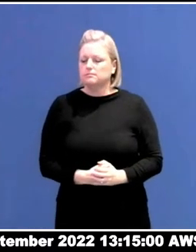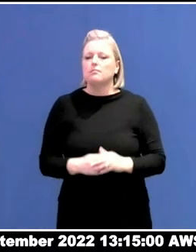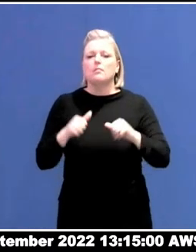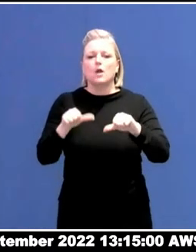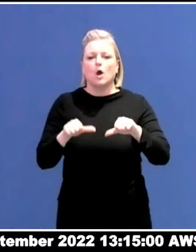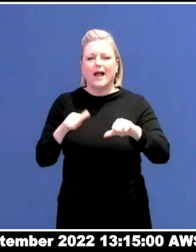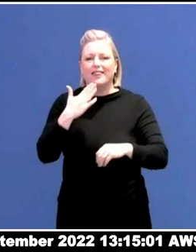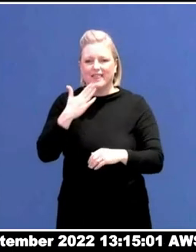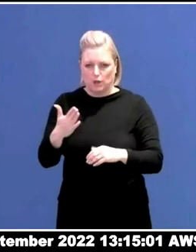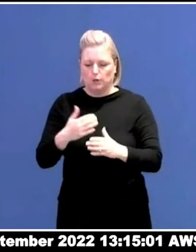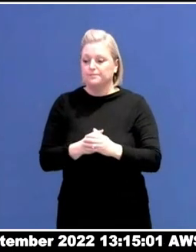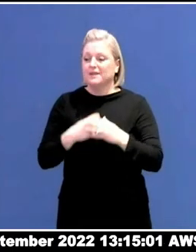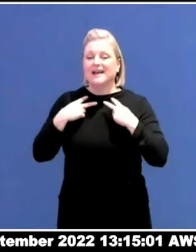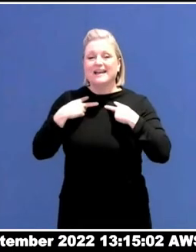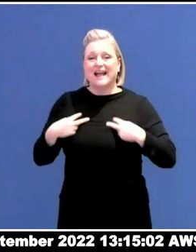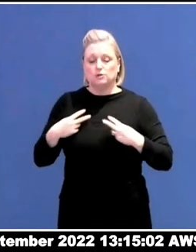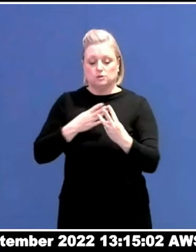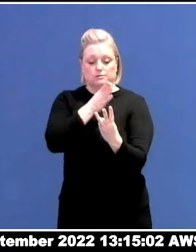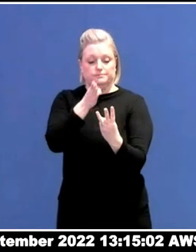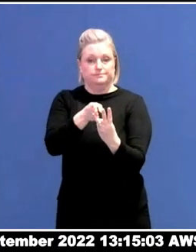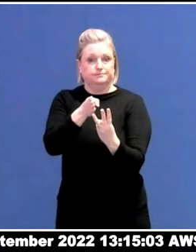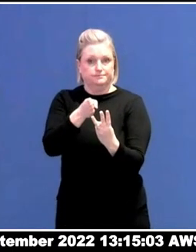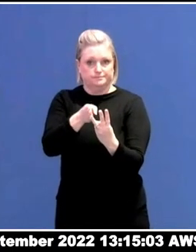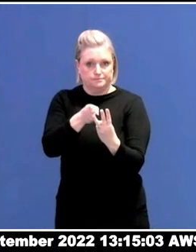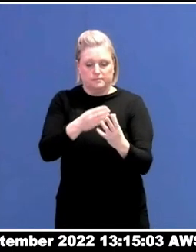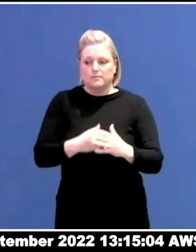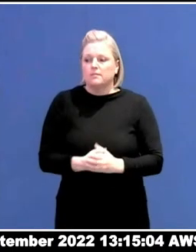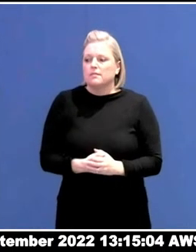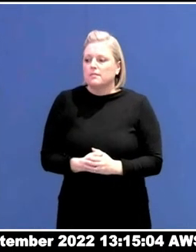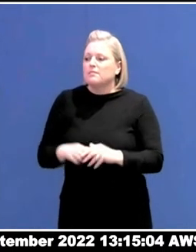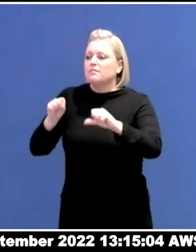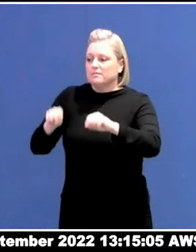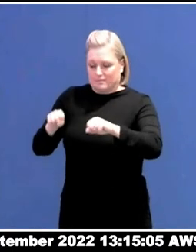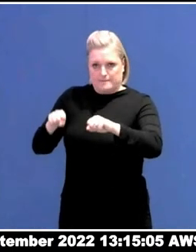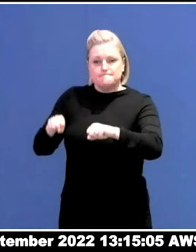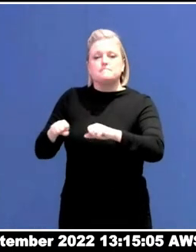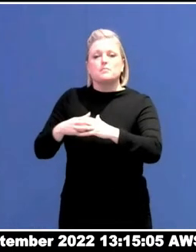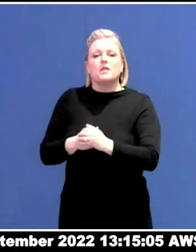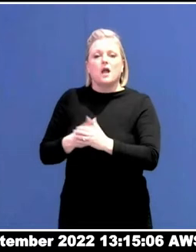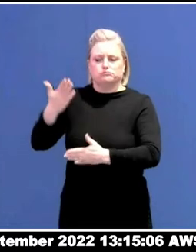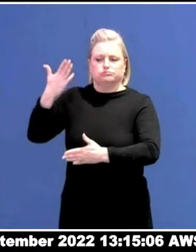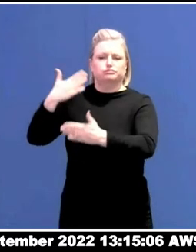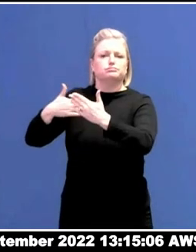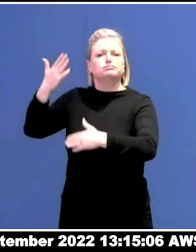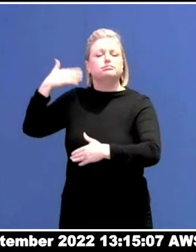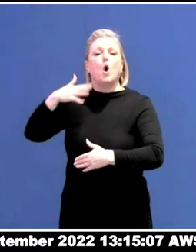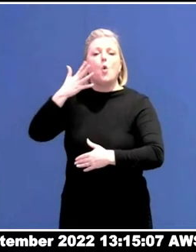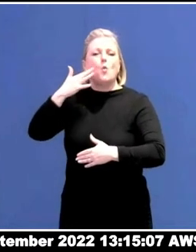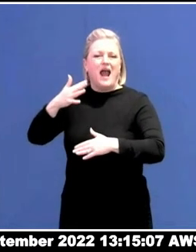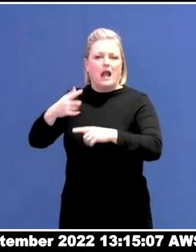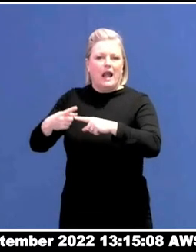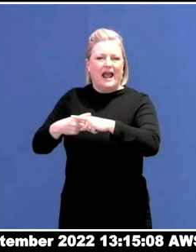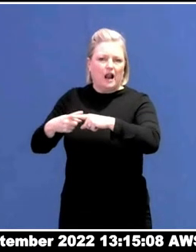Mr Newhouse. MR NEWHOUSE: Look, colonisation of this land began as a convict settlement,